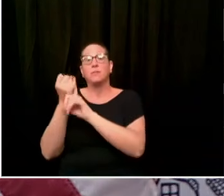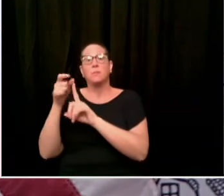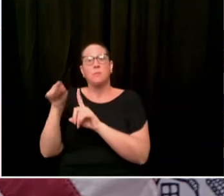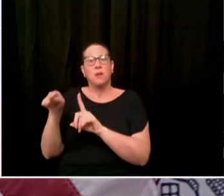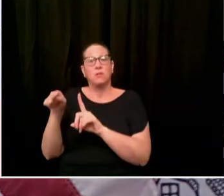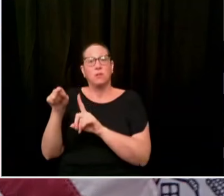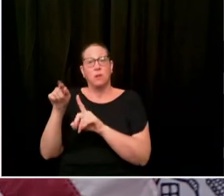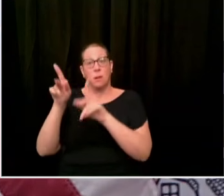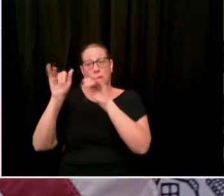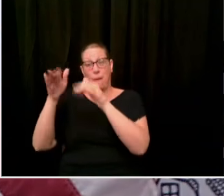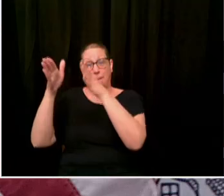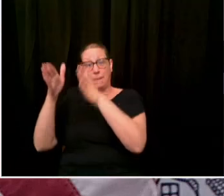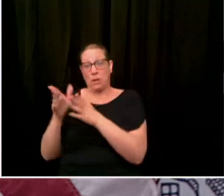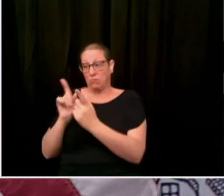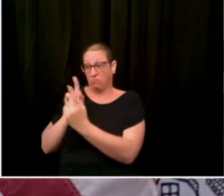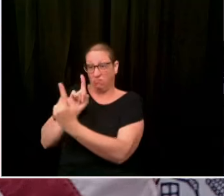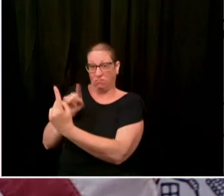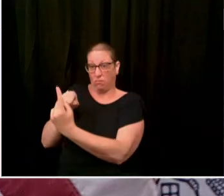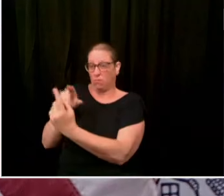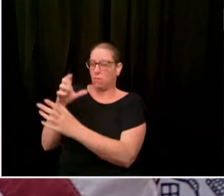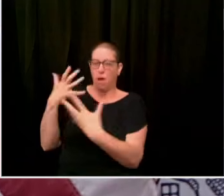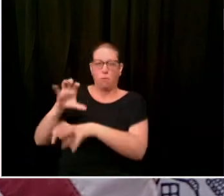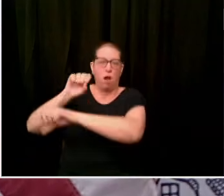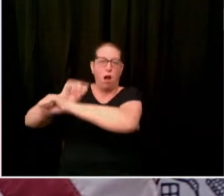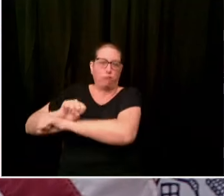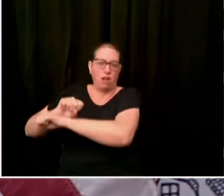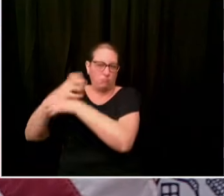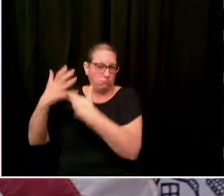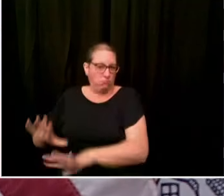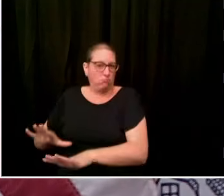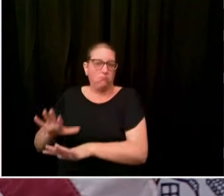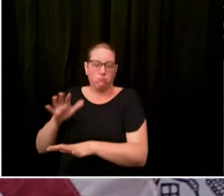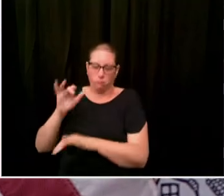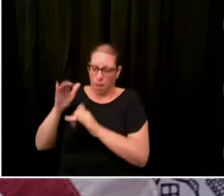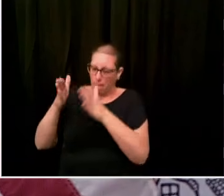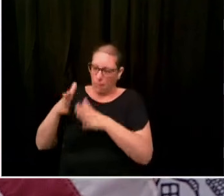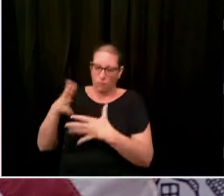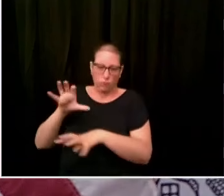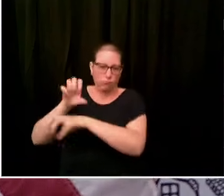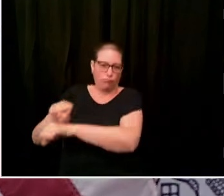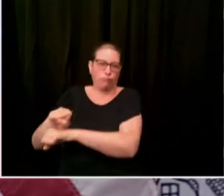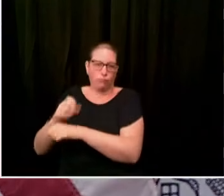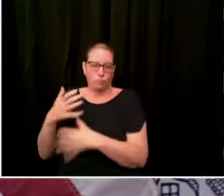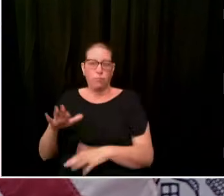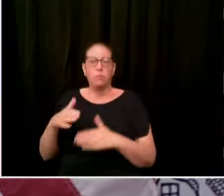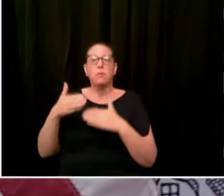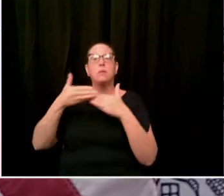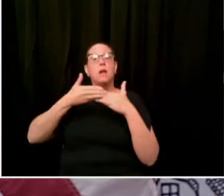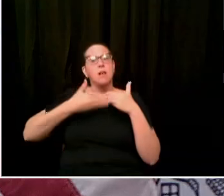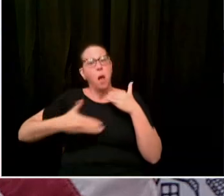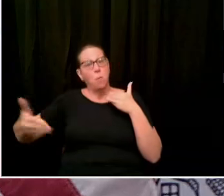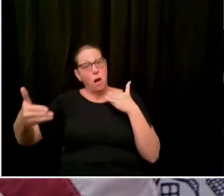THOSE INDIVIDUAL WERE ARRESTED. BUT WE'RE GOING TO AS ALWAYS